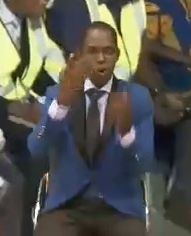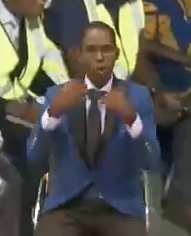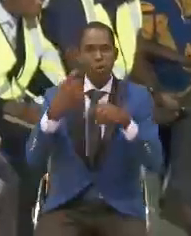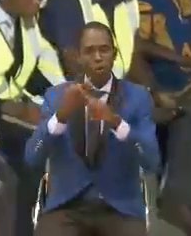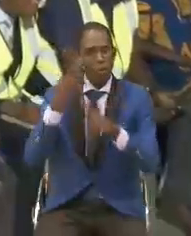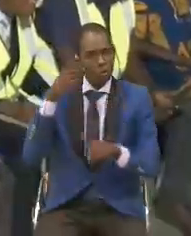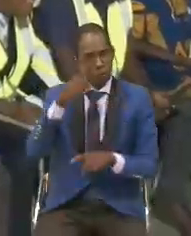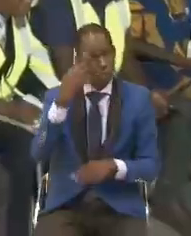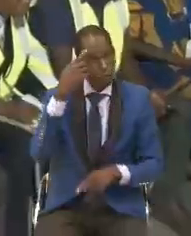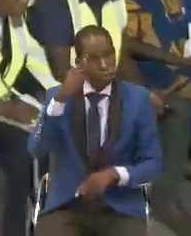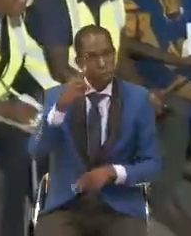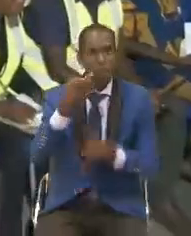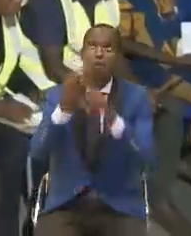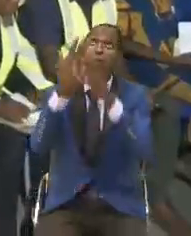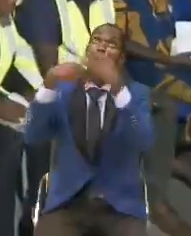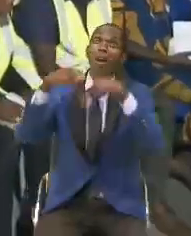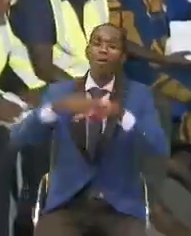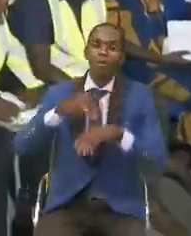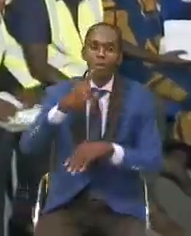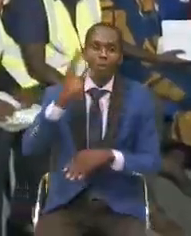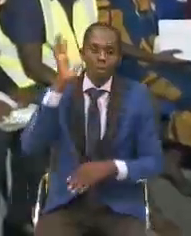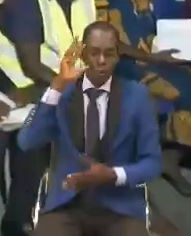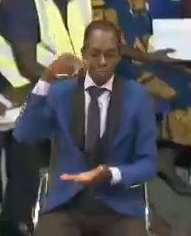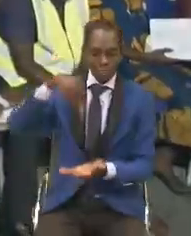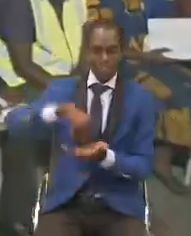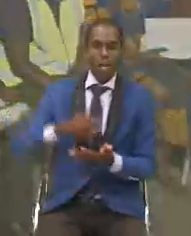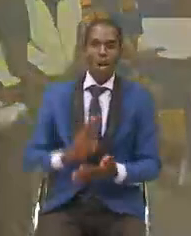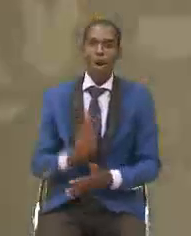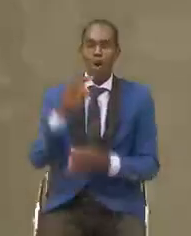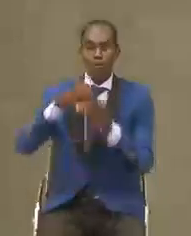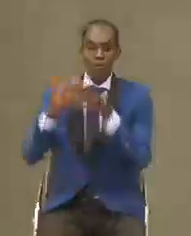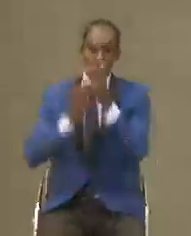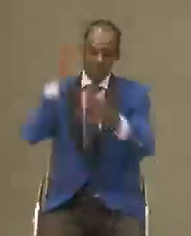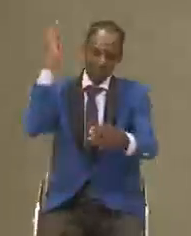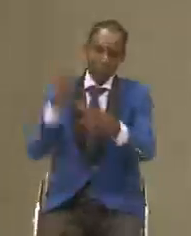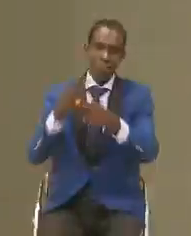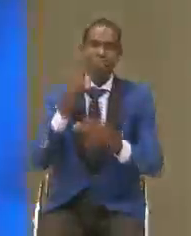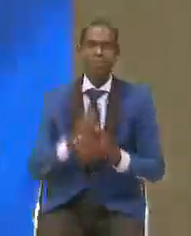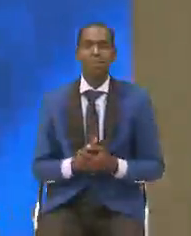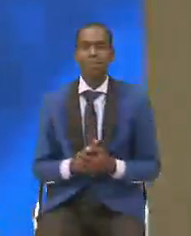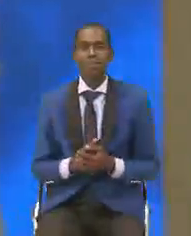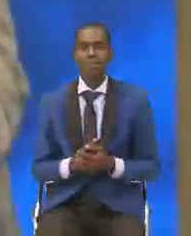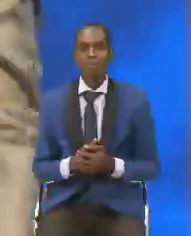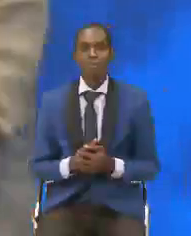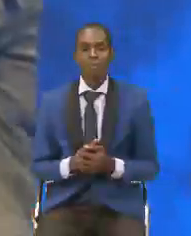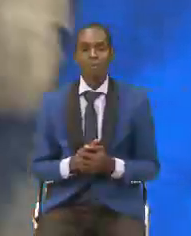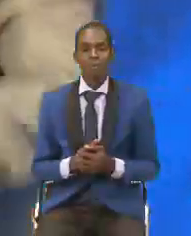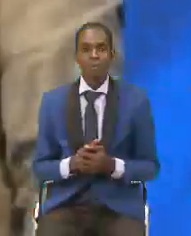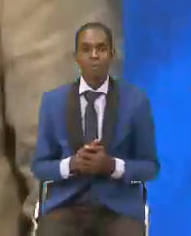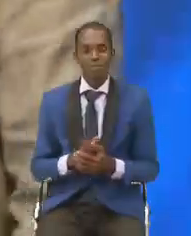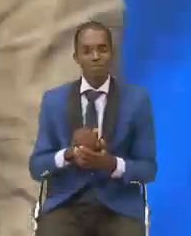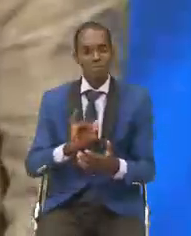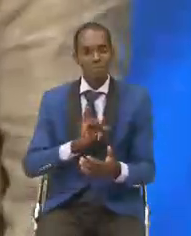name of jesus connection will come for you from heaven you will rise up in jesus name